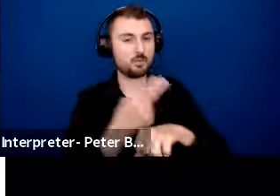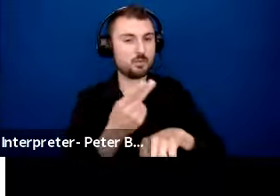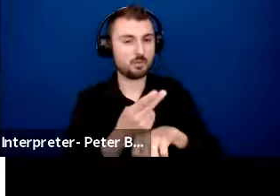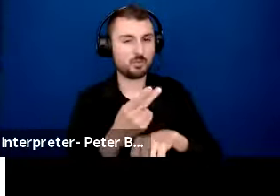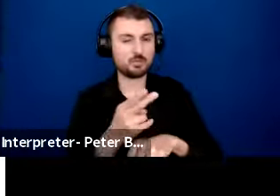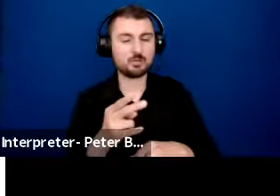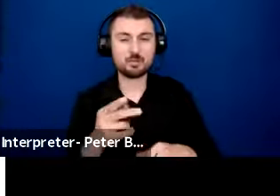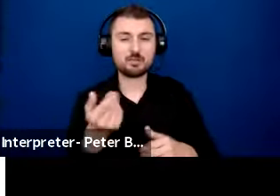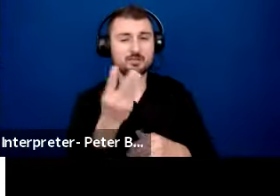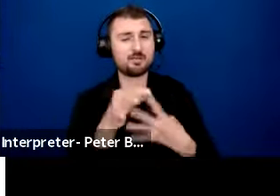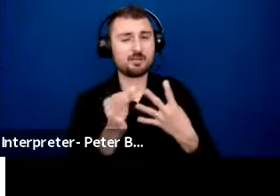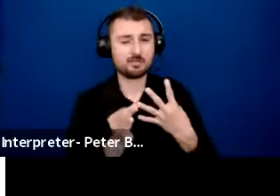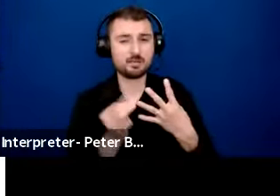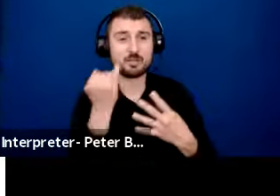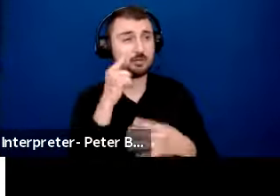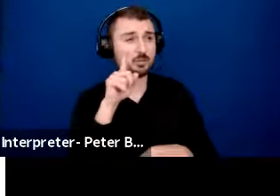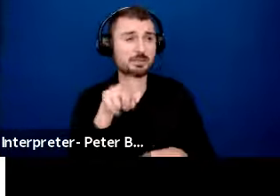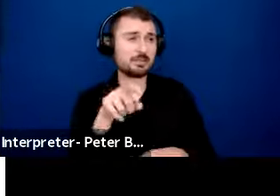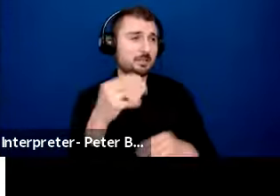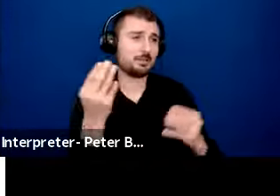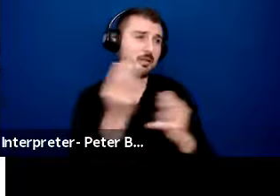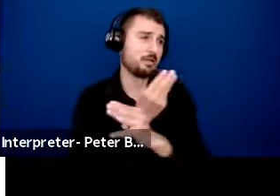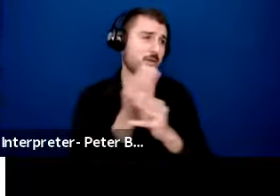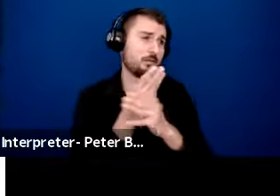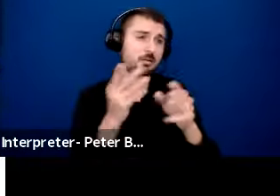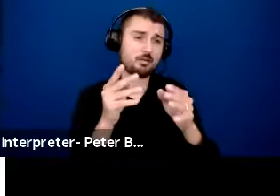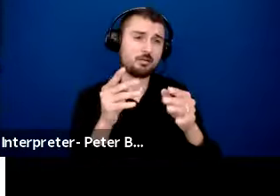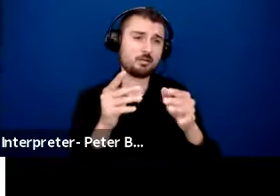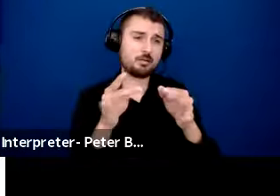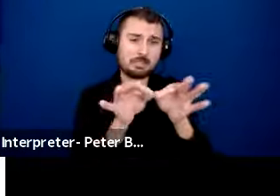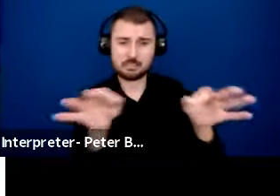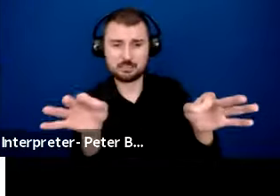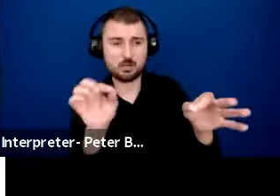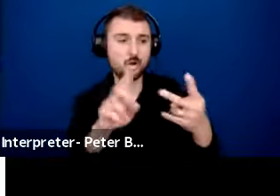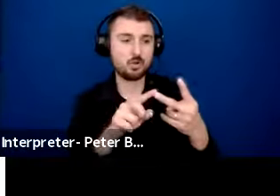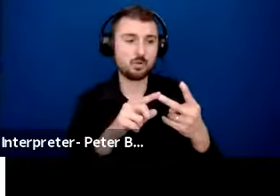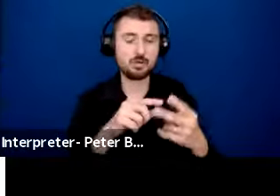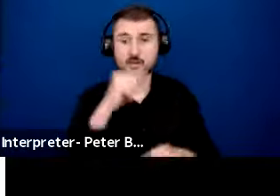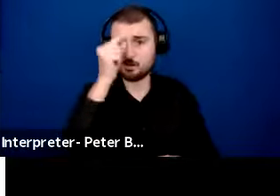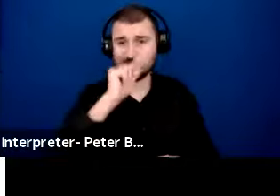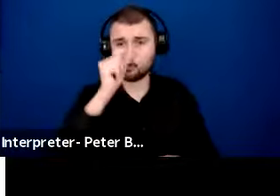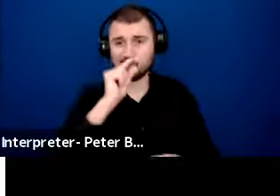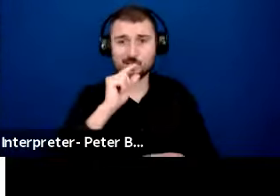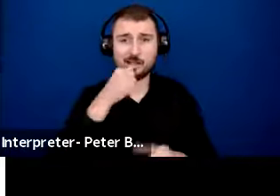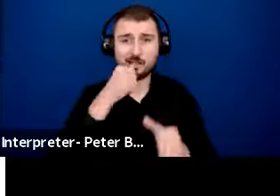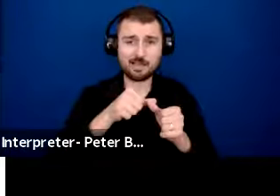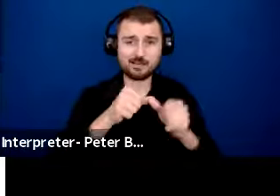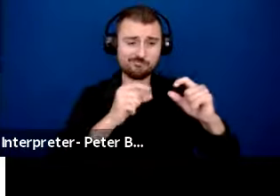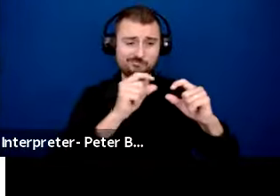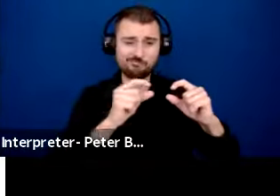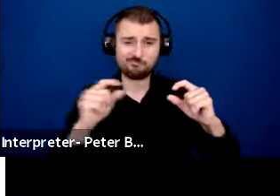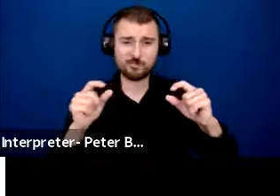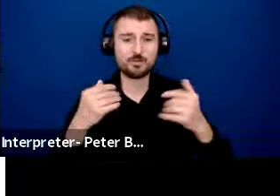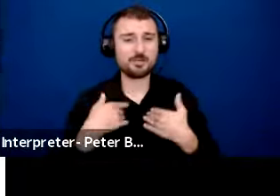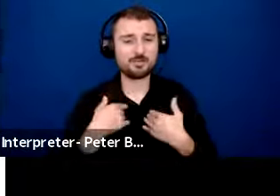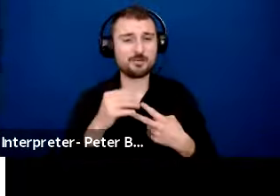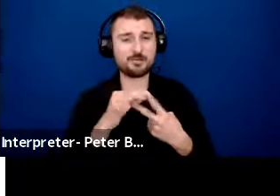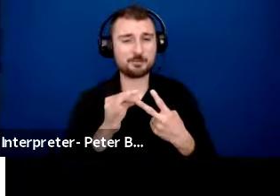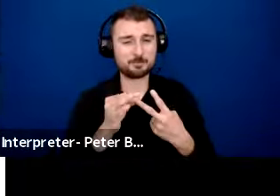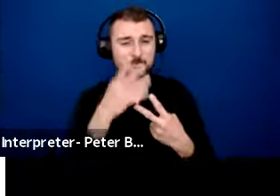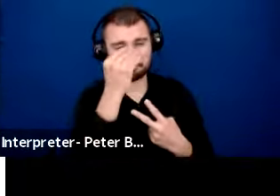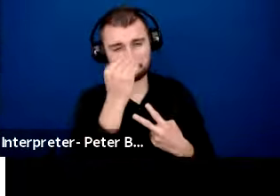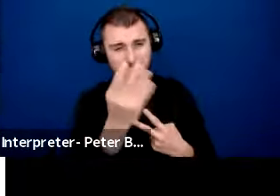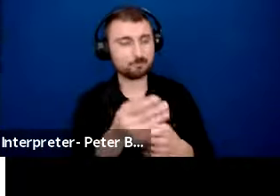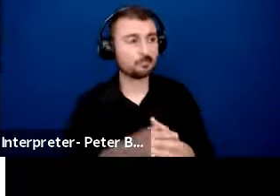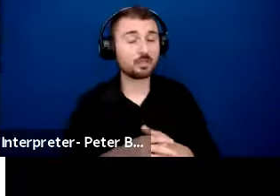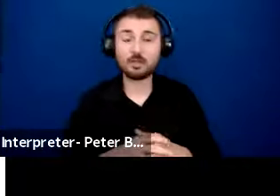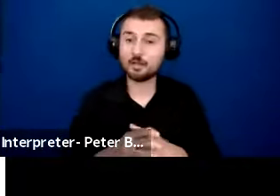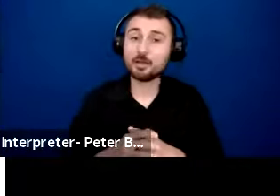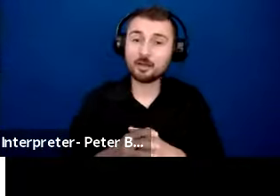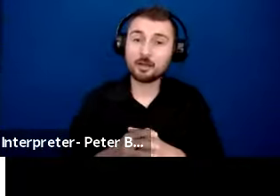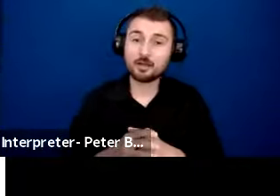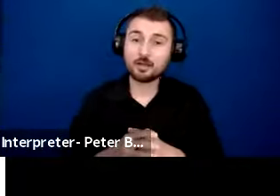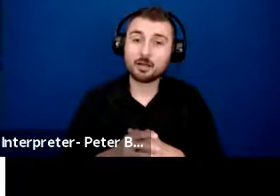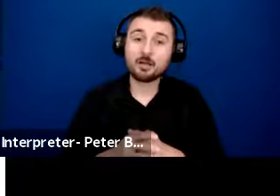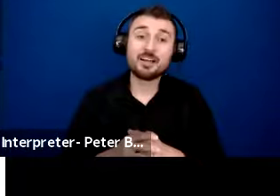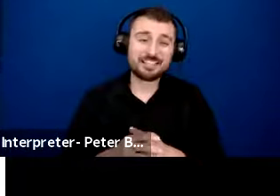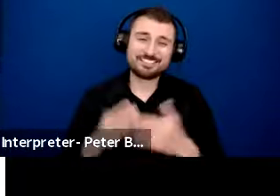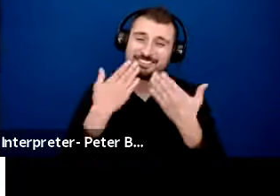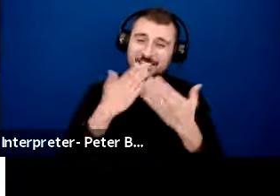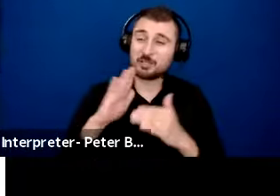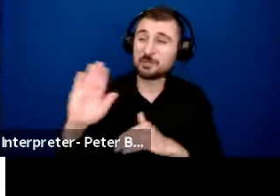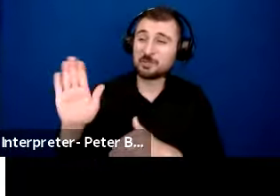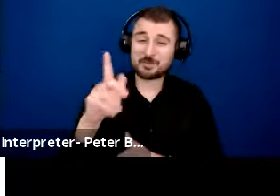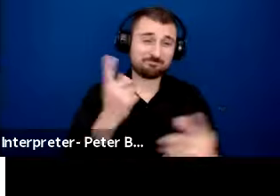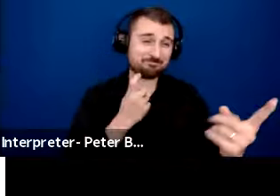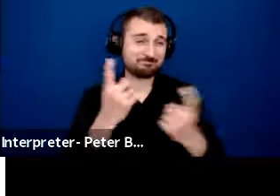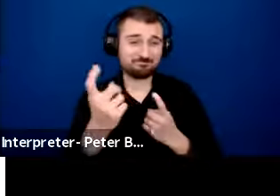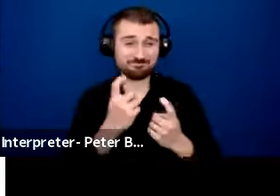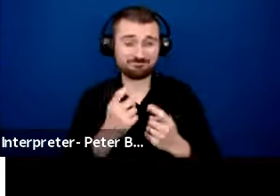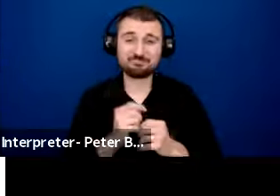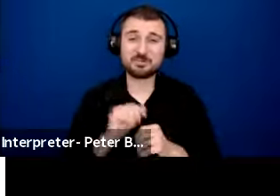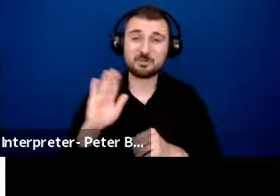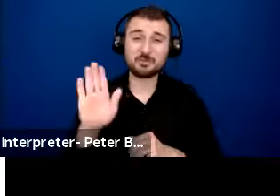Any time you share your screen and you have a white board on your desktop you can use that as well.